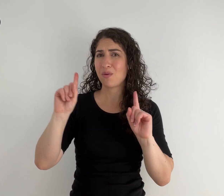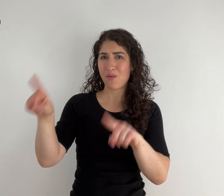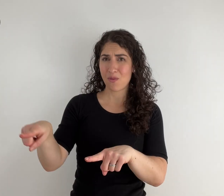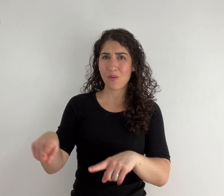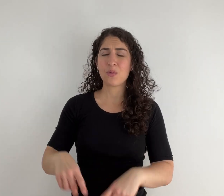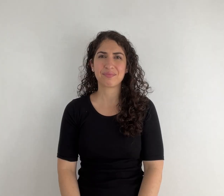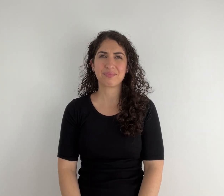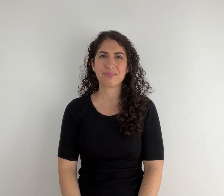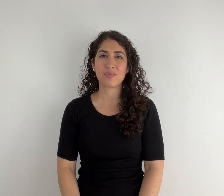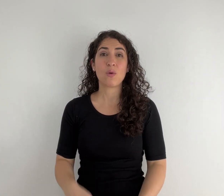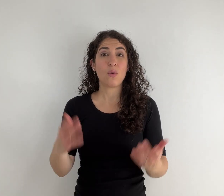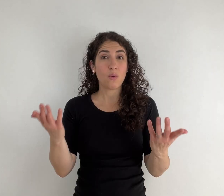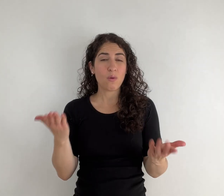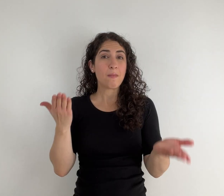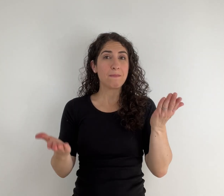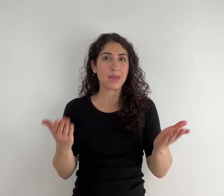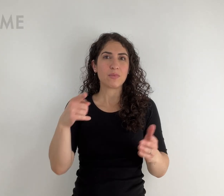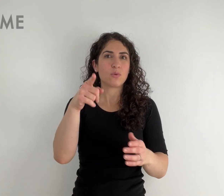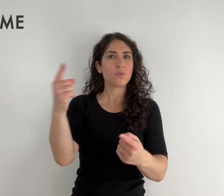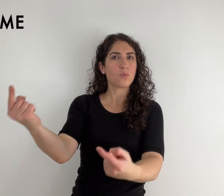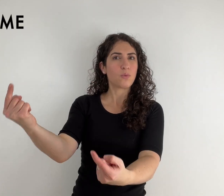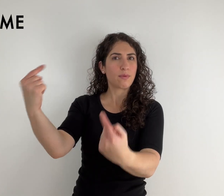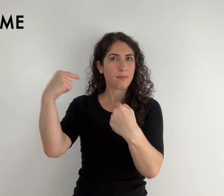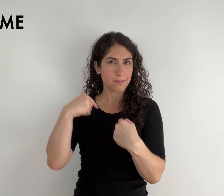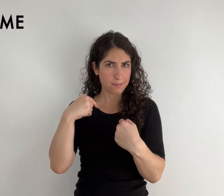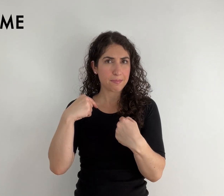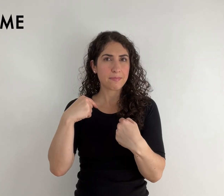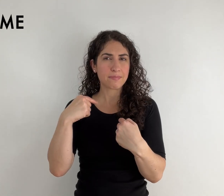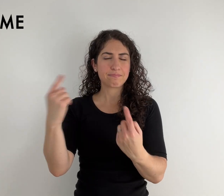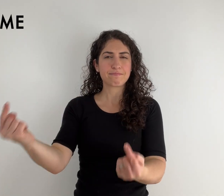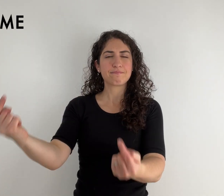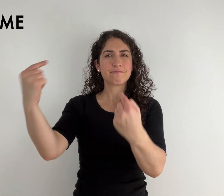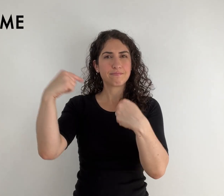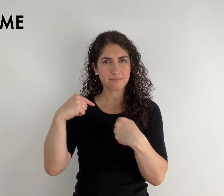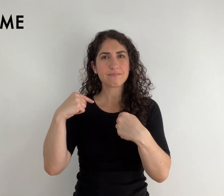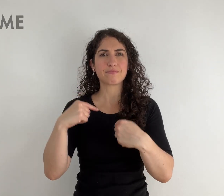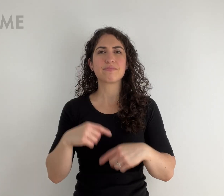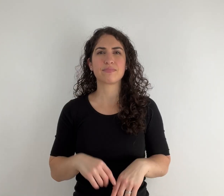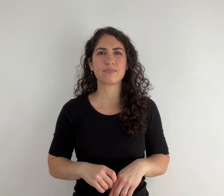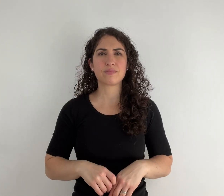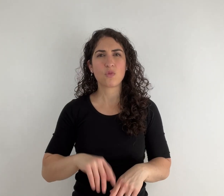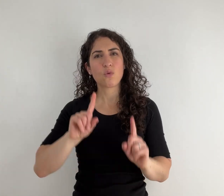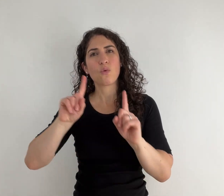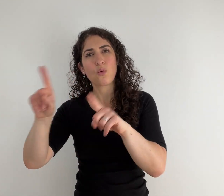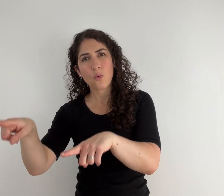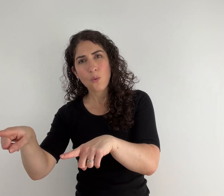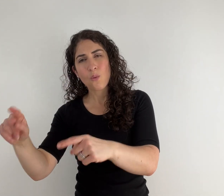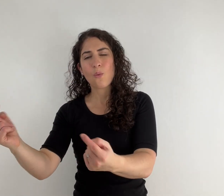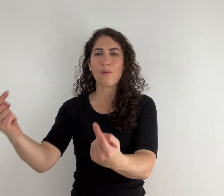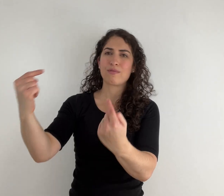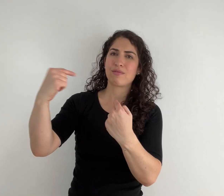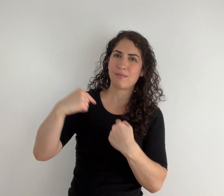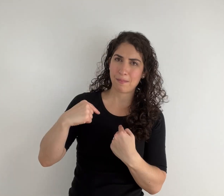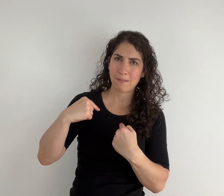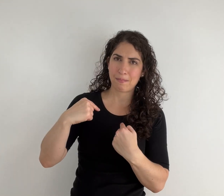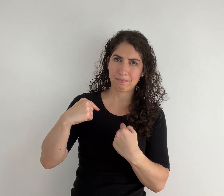GO. Or, maybe you COME. COME GO, COME